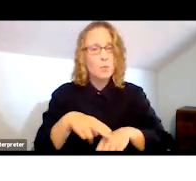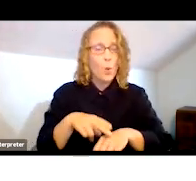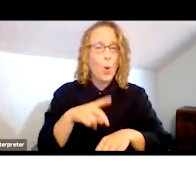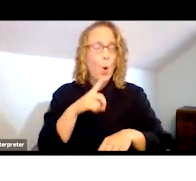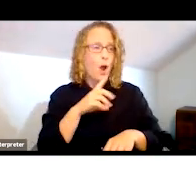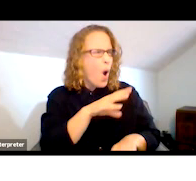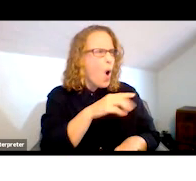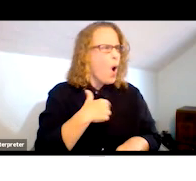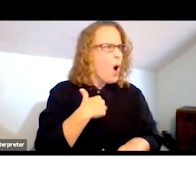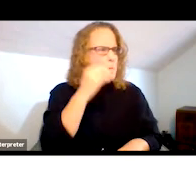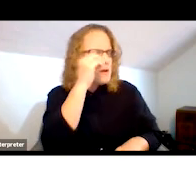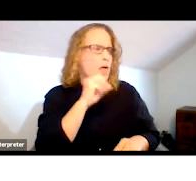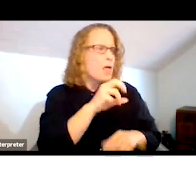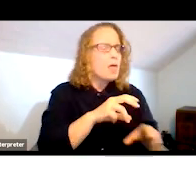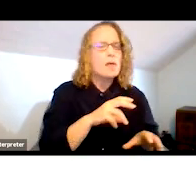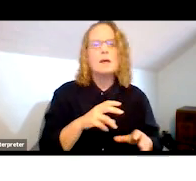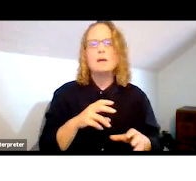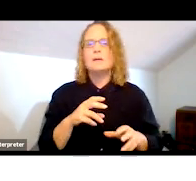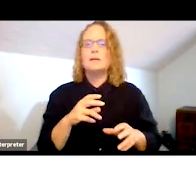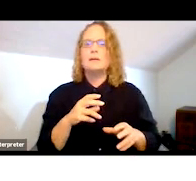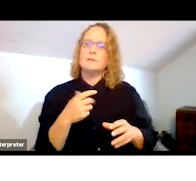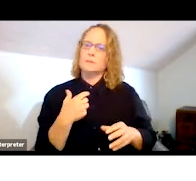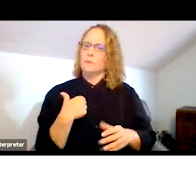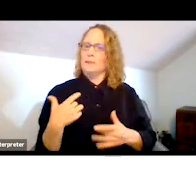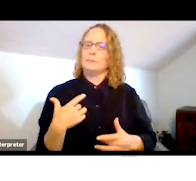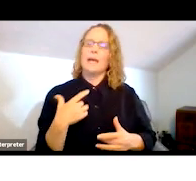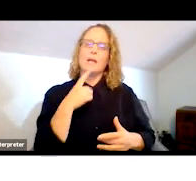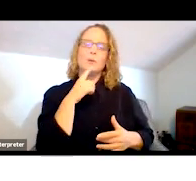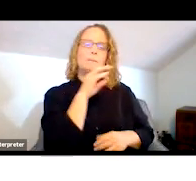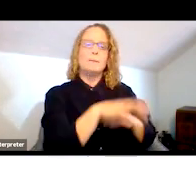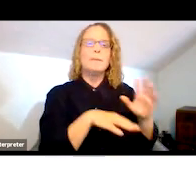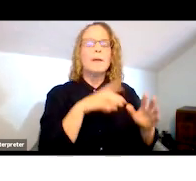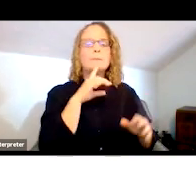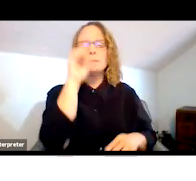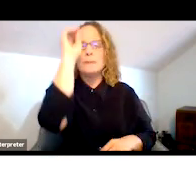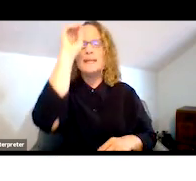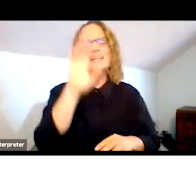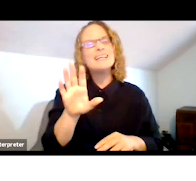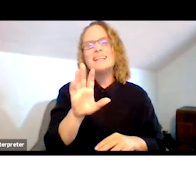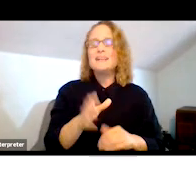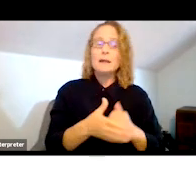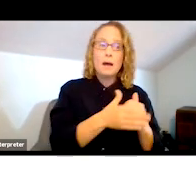So this is challenging, not sharing your opinion if it wasn't asked for.